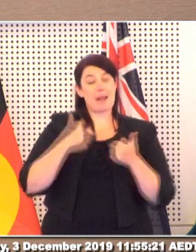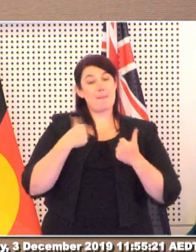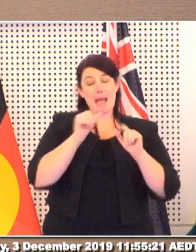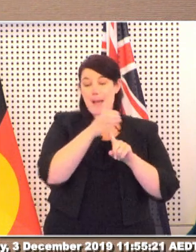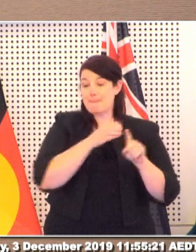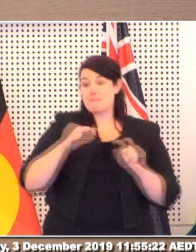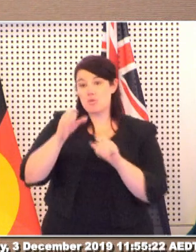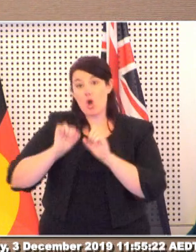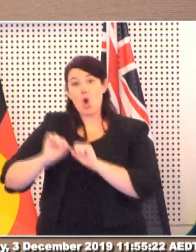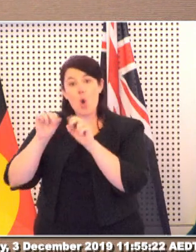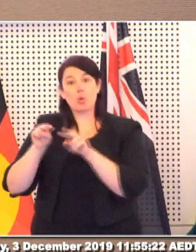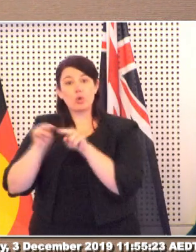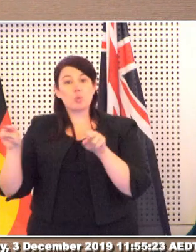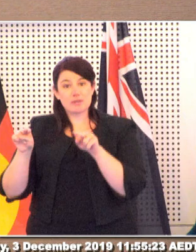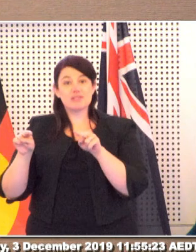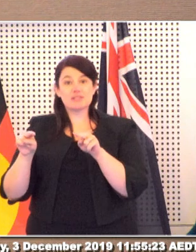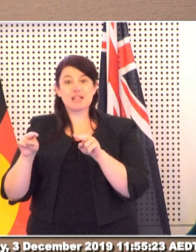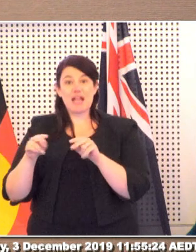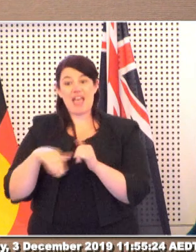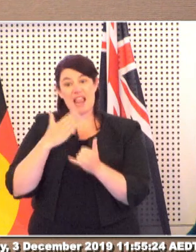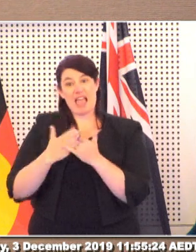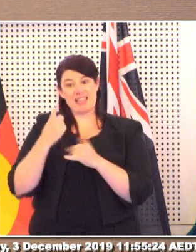some of the worst problems in the last year of her life.